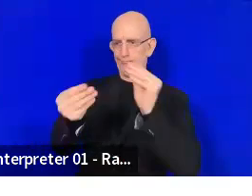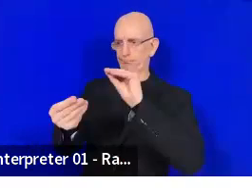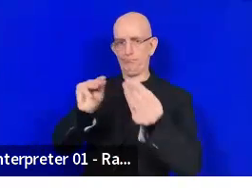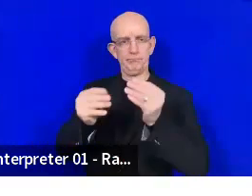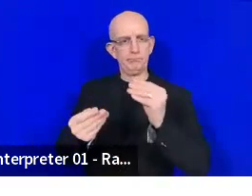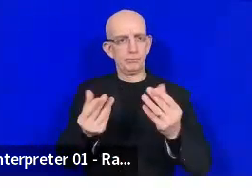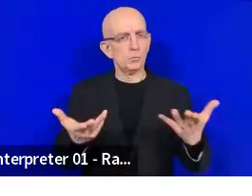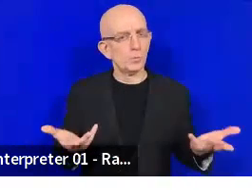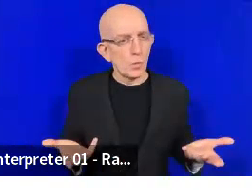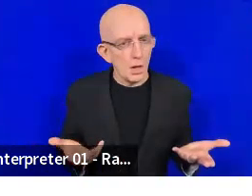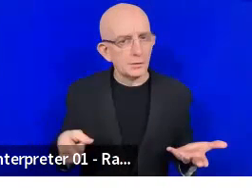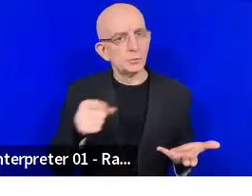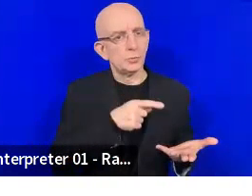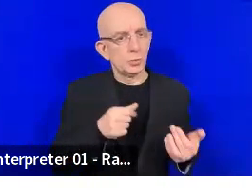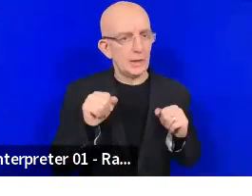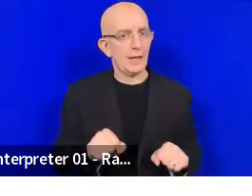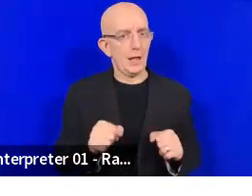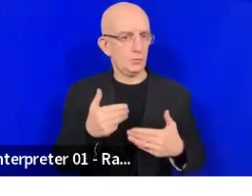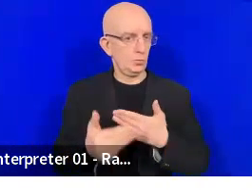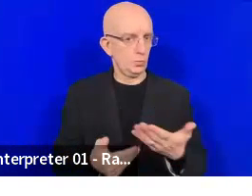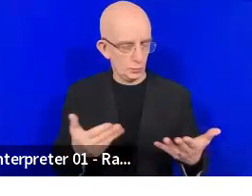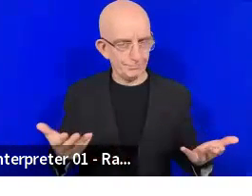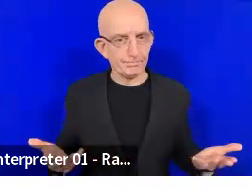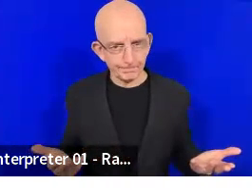So, how can you use this Action Agenda?